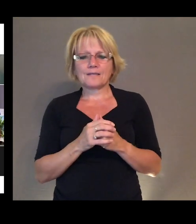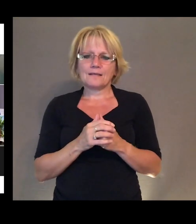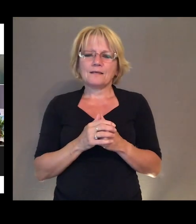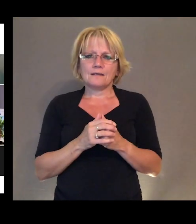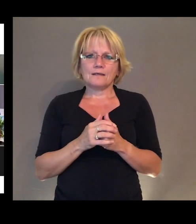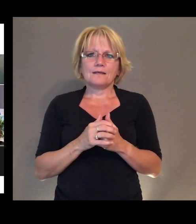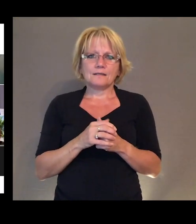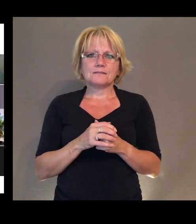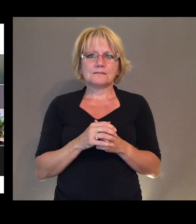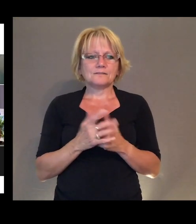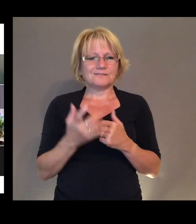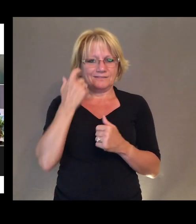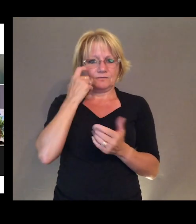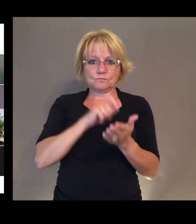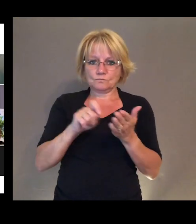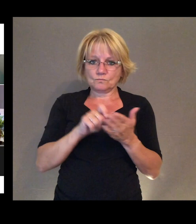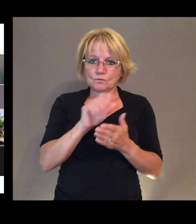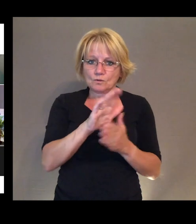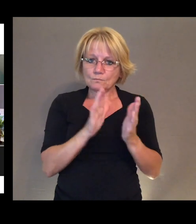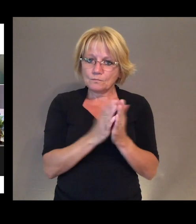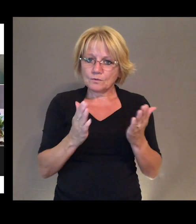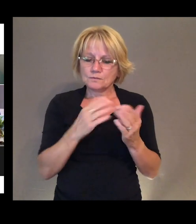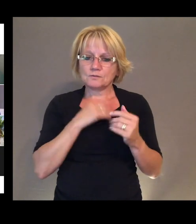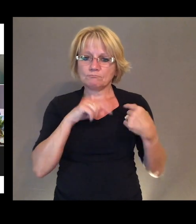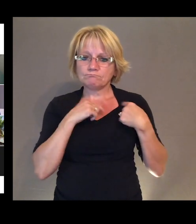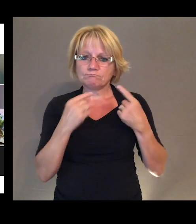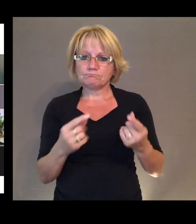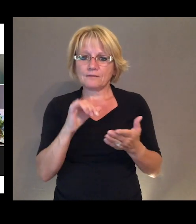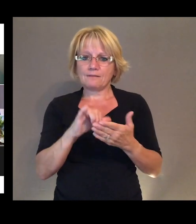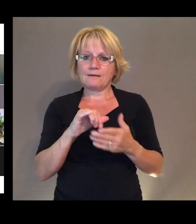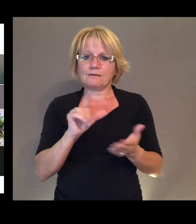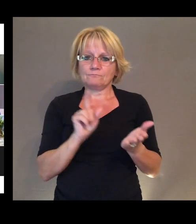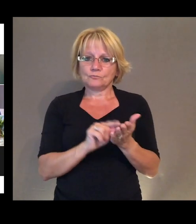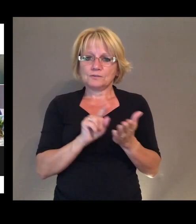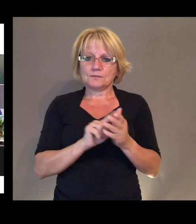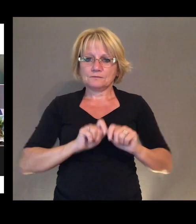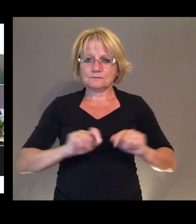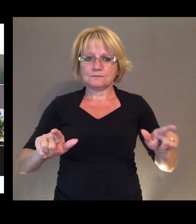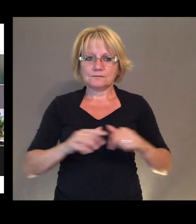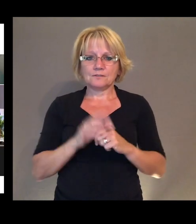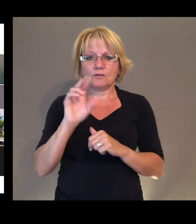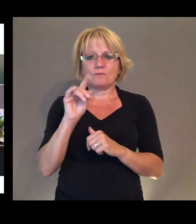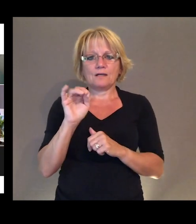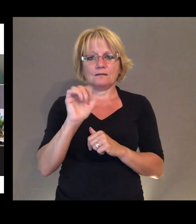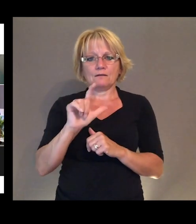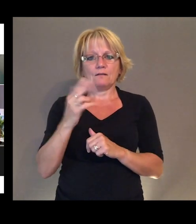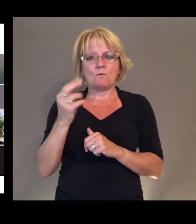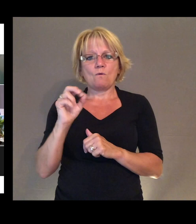you just wrote your book. So since the release of your book, "Radical Hope: A Teaching Manifesto" released this past spring.